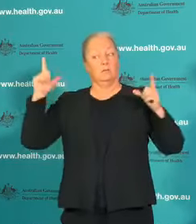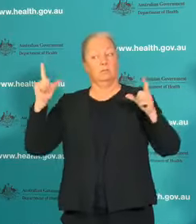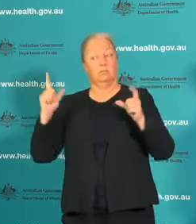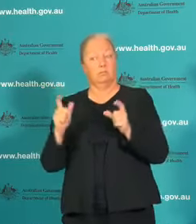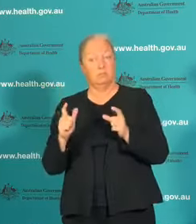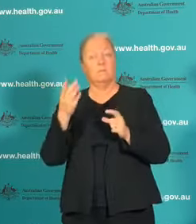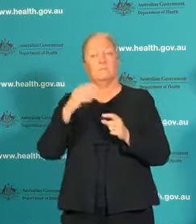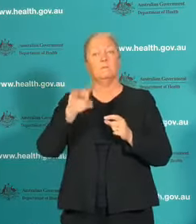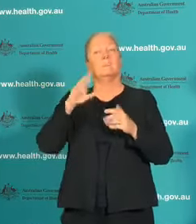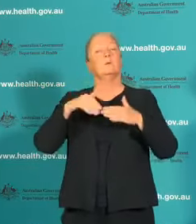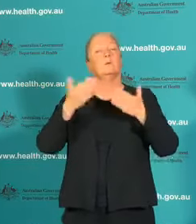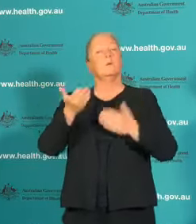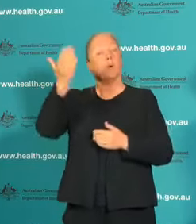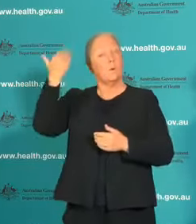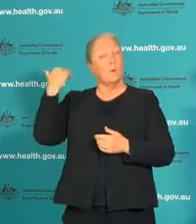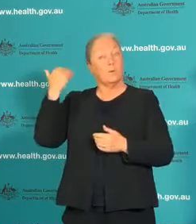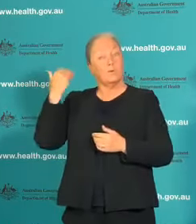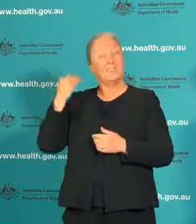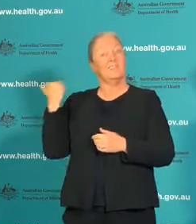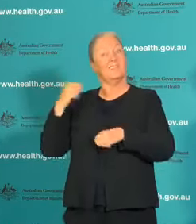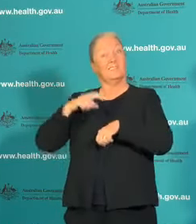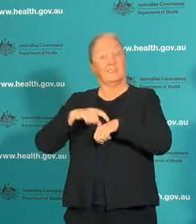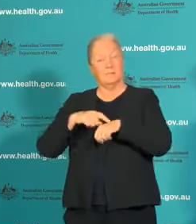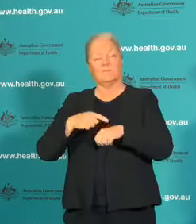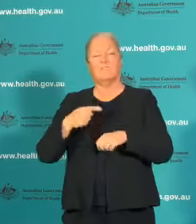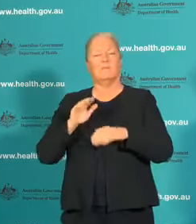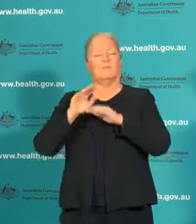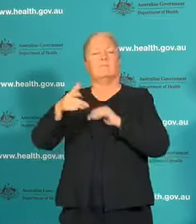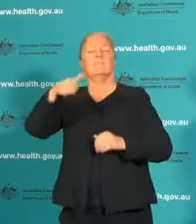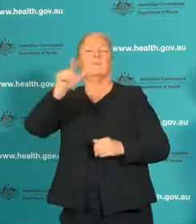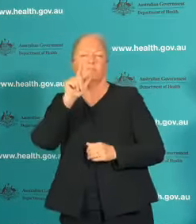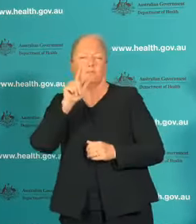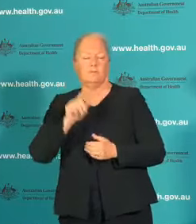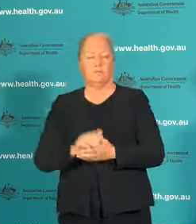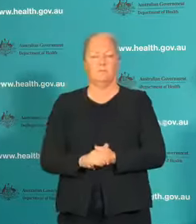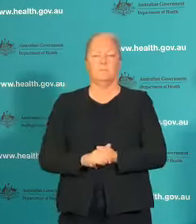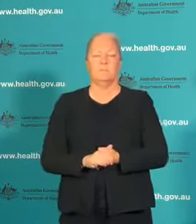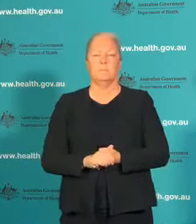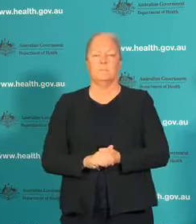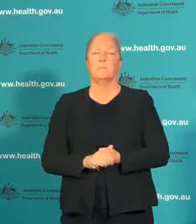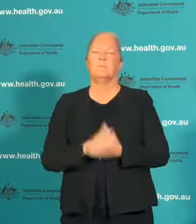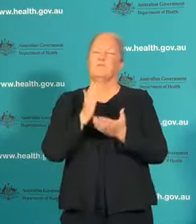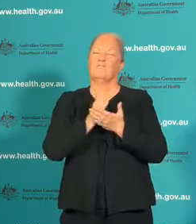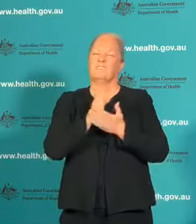when we reported 747 new cases but tragically we've seen another 19